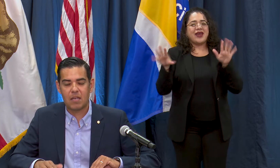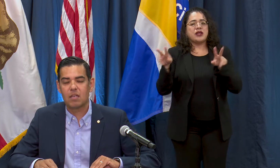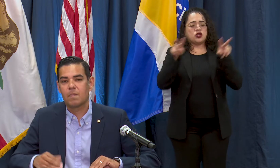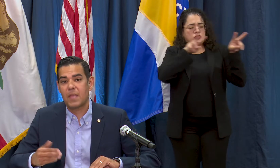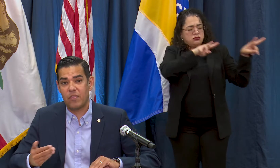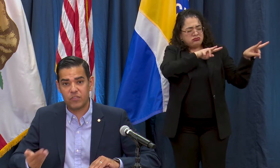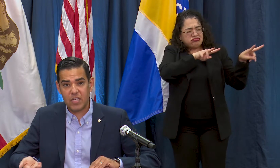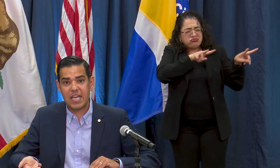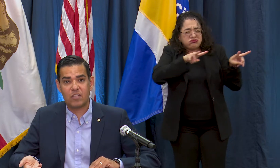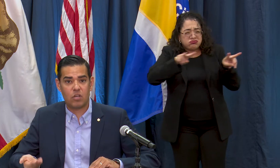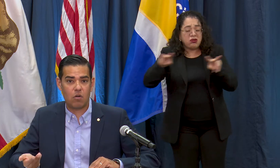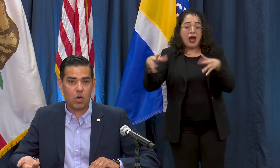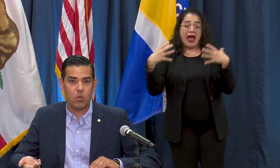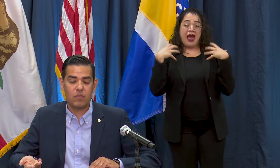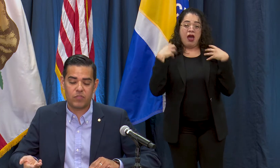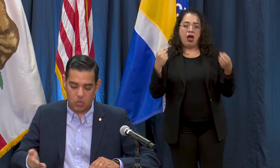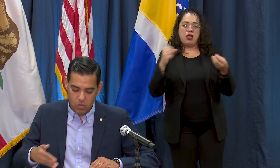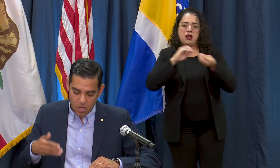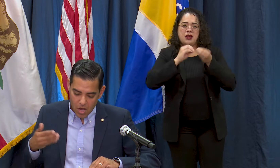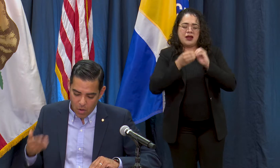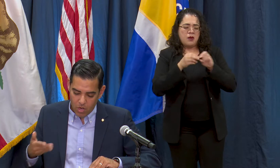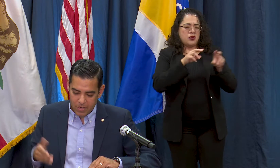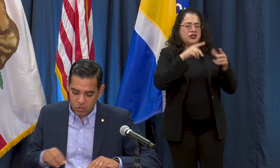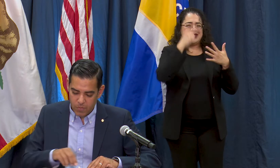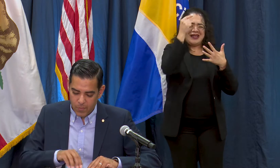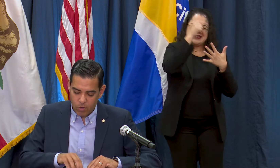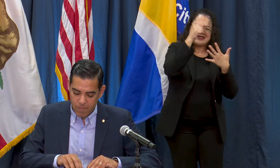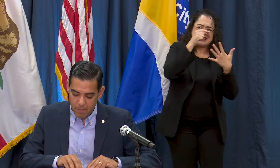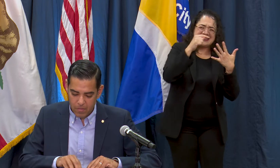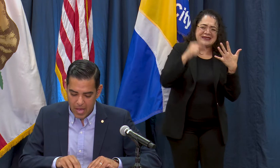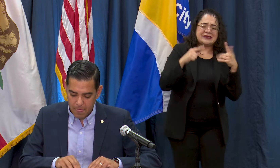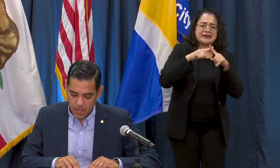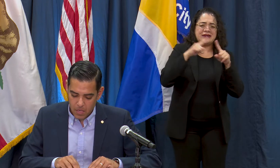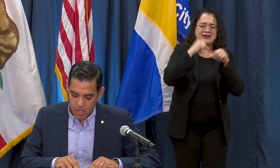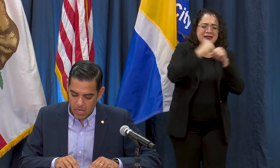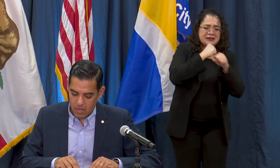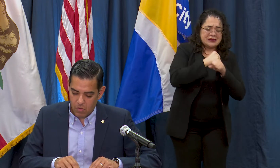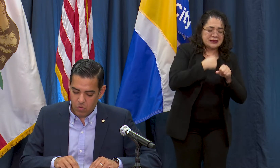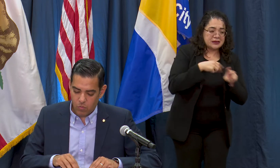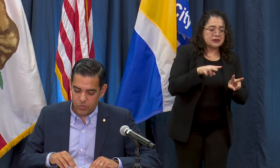and the city has our own and so I want to make sure people remember that. What